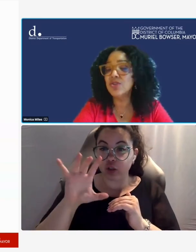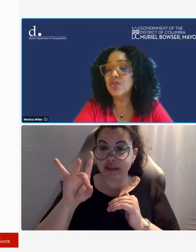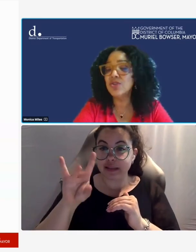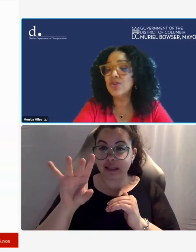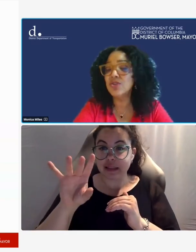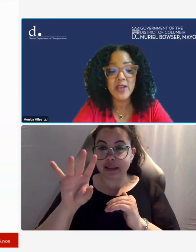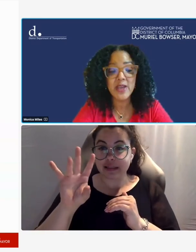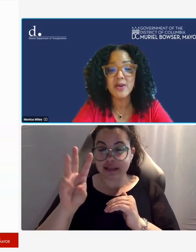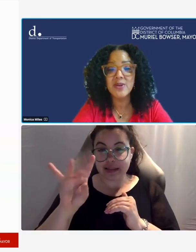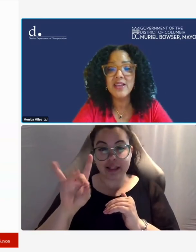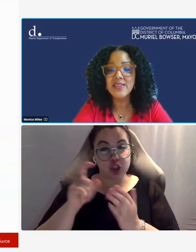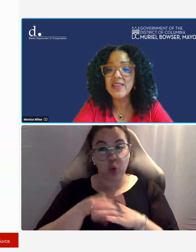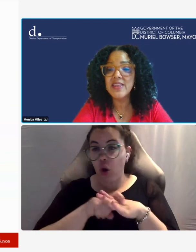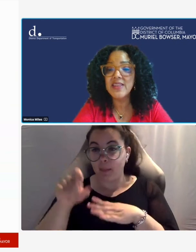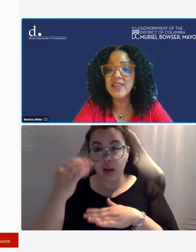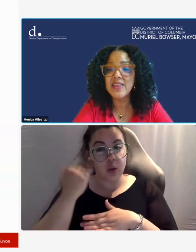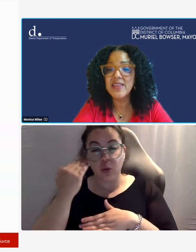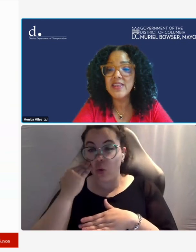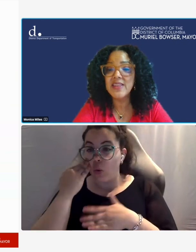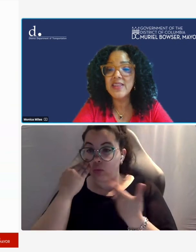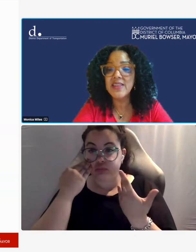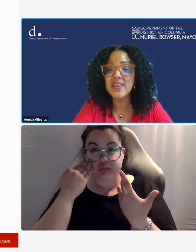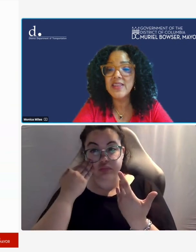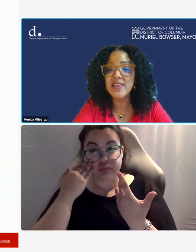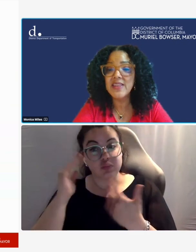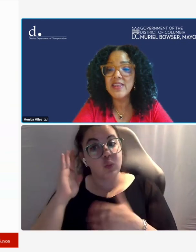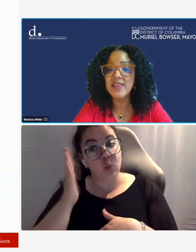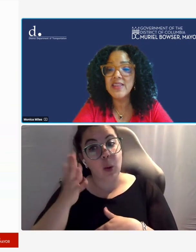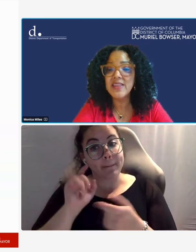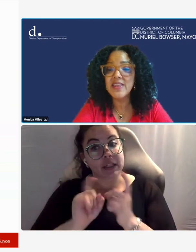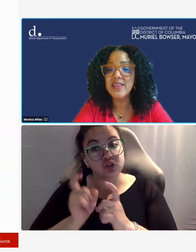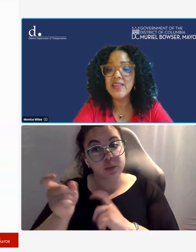you automatically know that there's going to be an adjustment and that all of that is not going